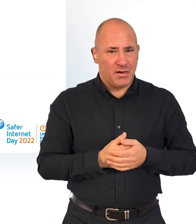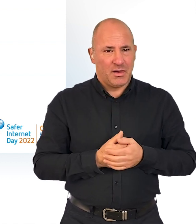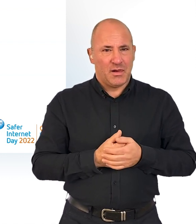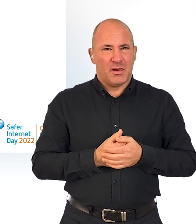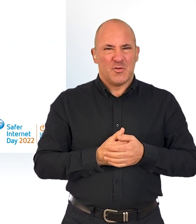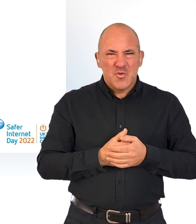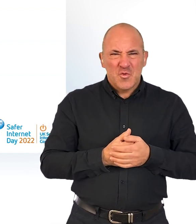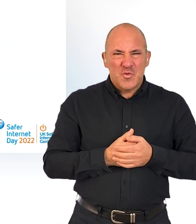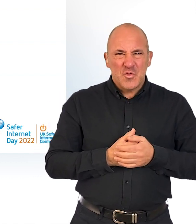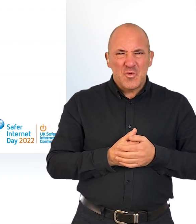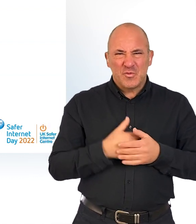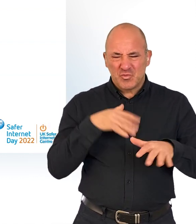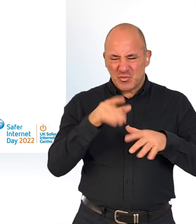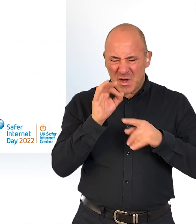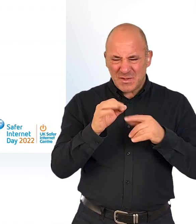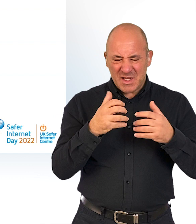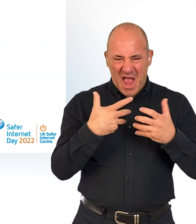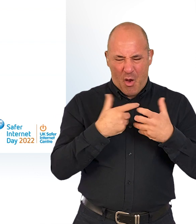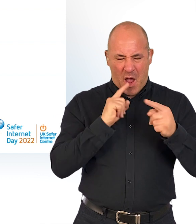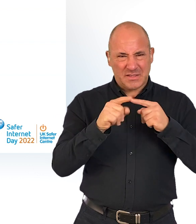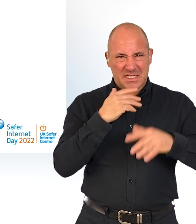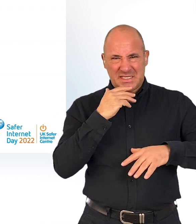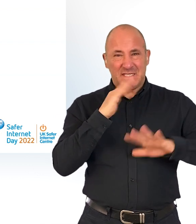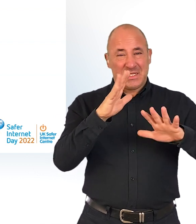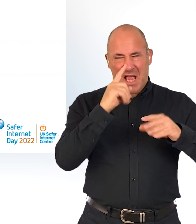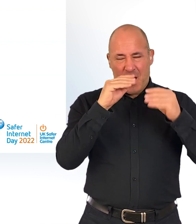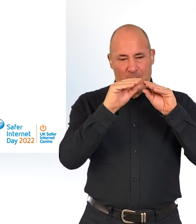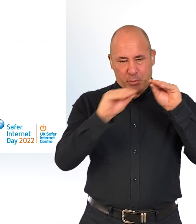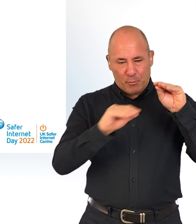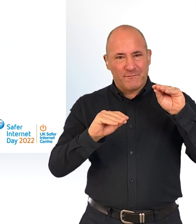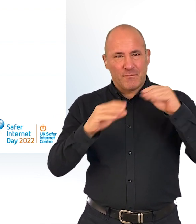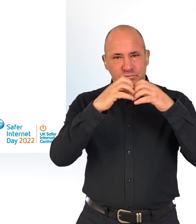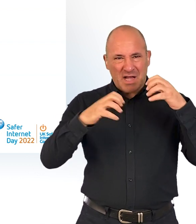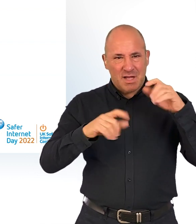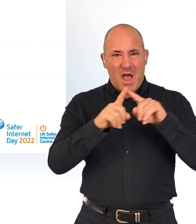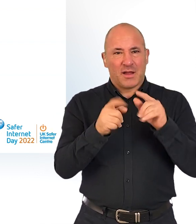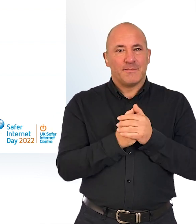If you are struggling to answer these questions, you could break it down a bit. • Is gaming different to other online spaces